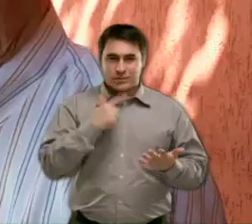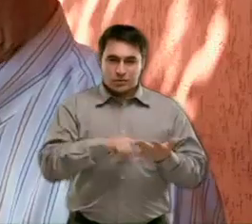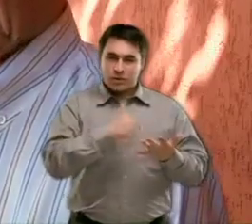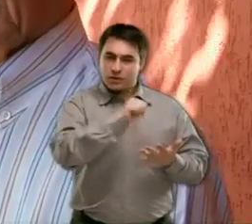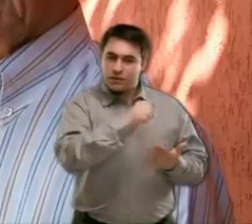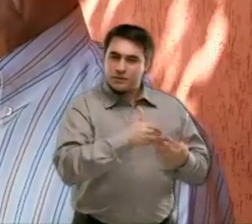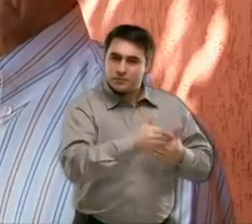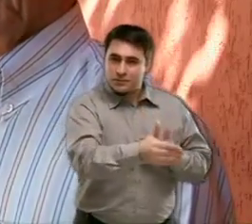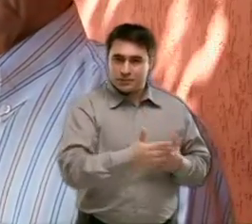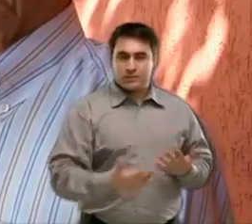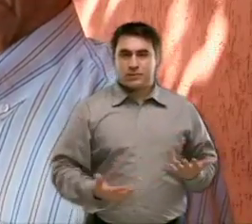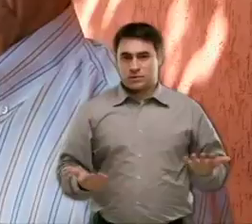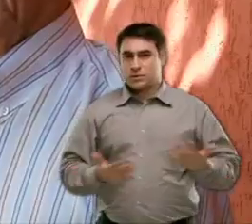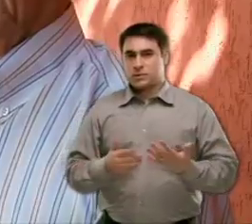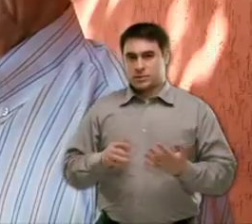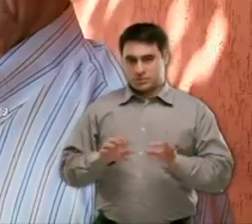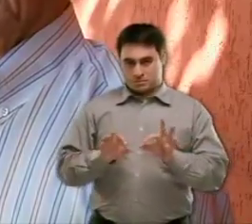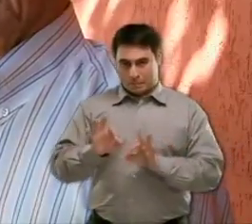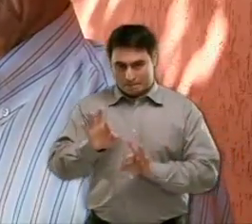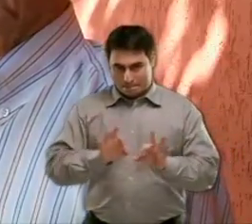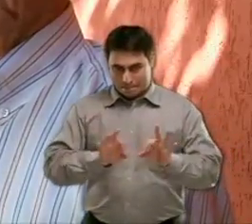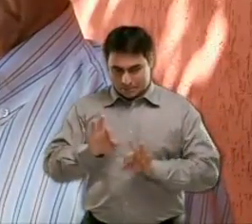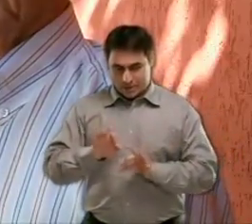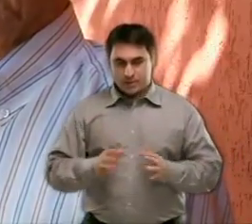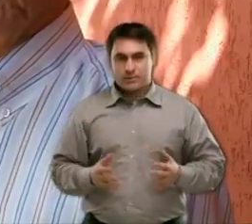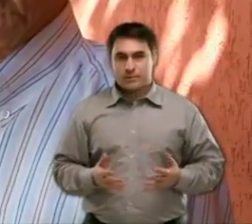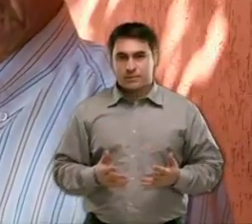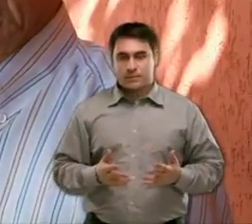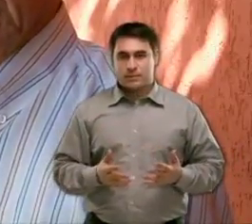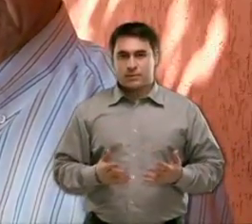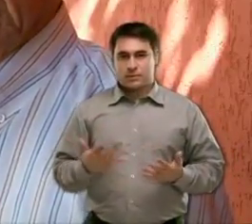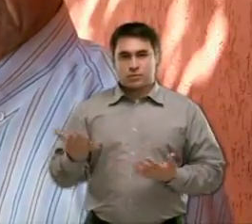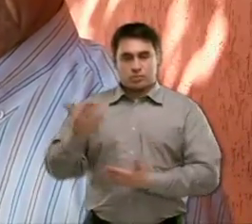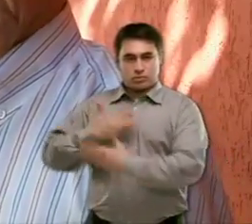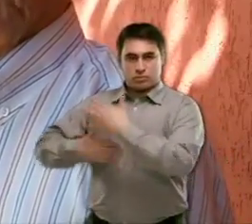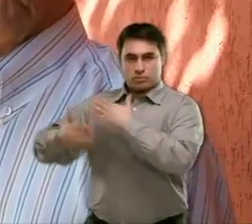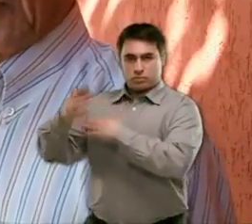This plan is based on the facct that (PROF. ROMEU SASSAKl - INCLUSION CONSULTANT)